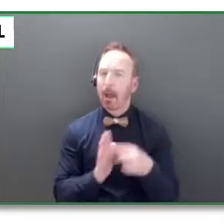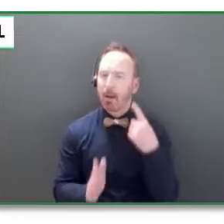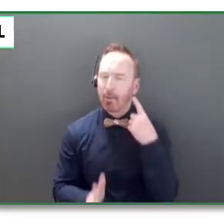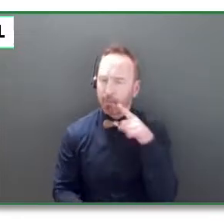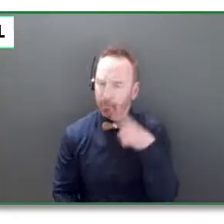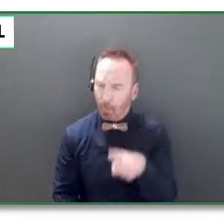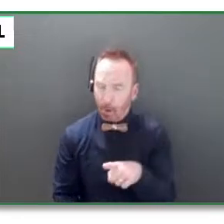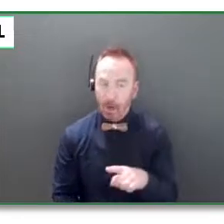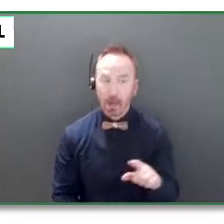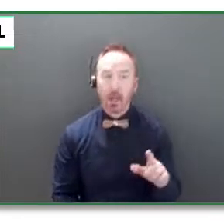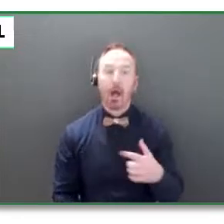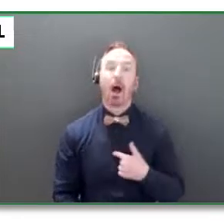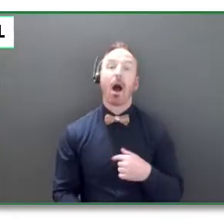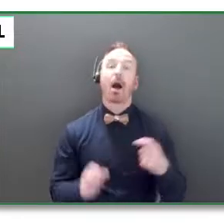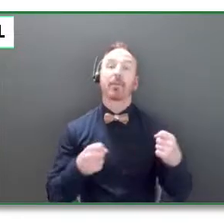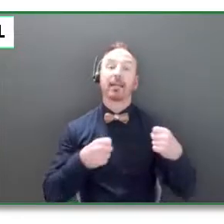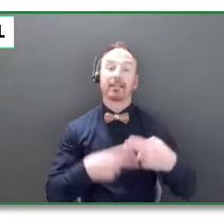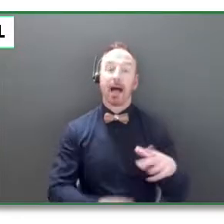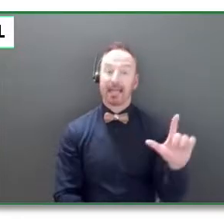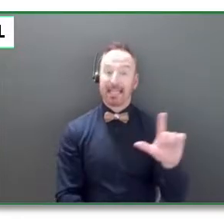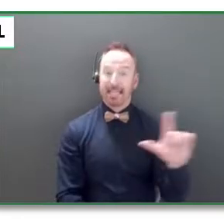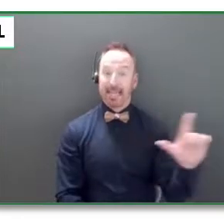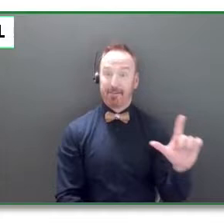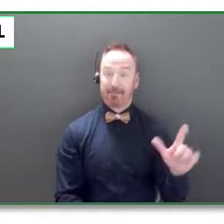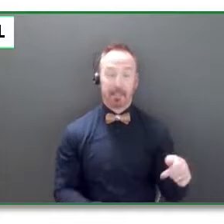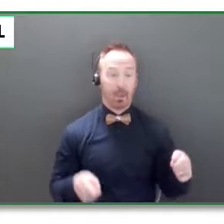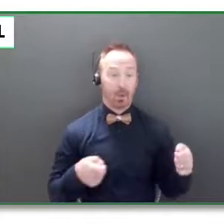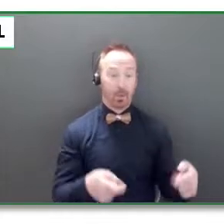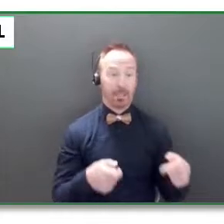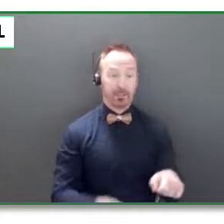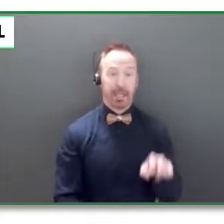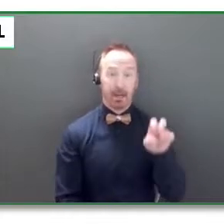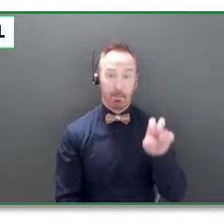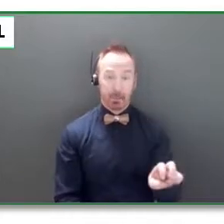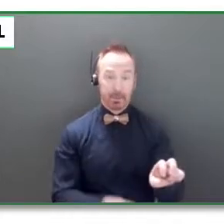wheelchair with someone standing behind them on a wooden platform overlooking a